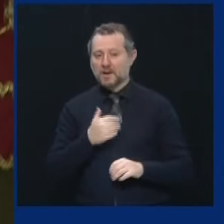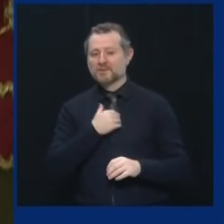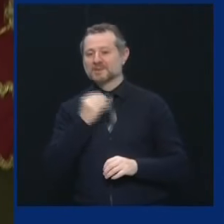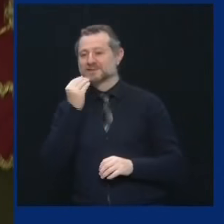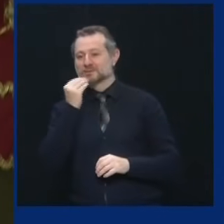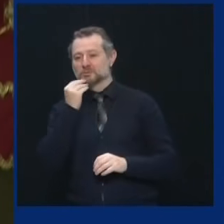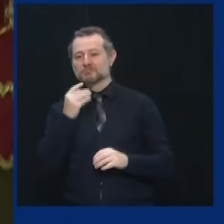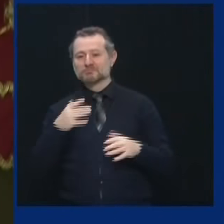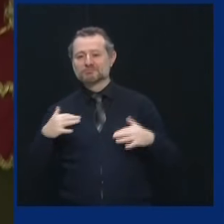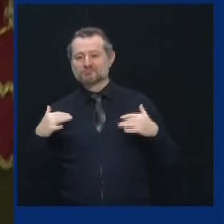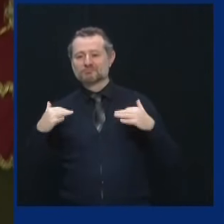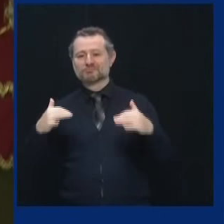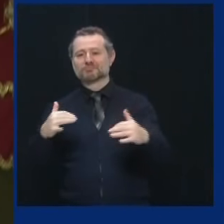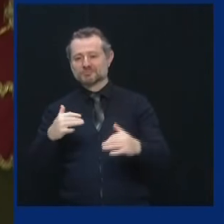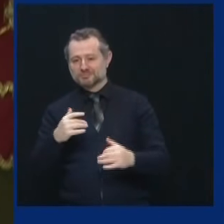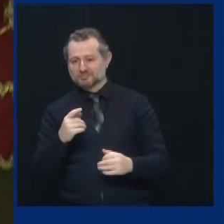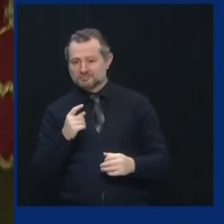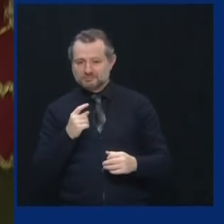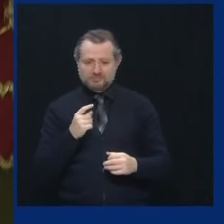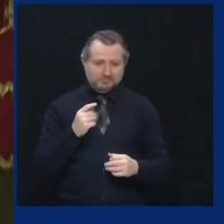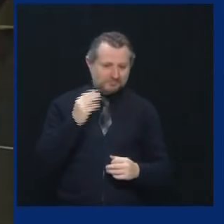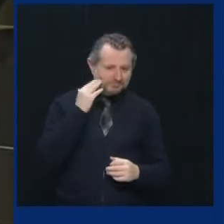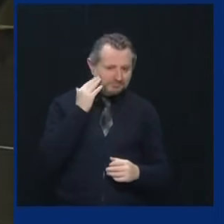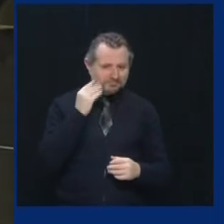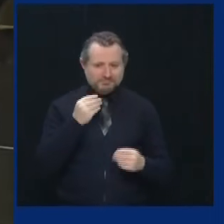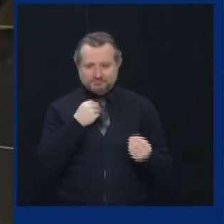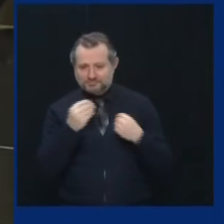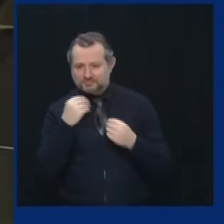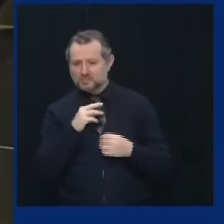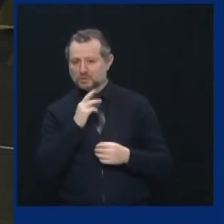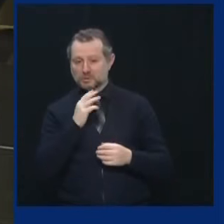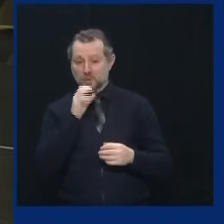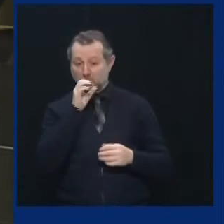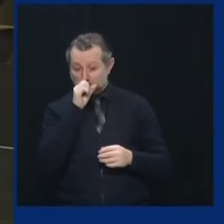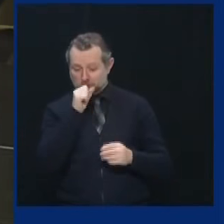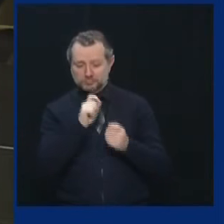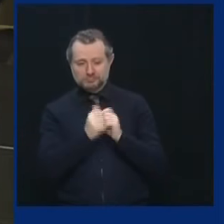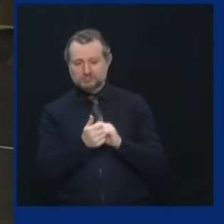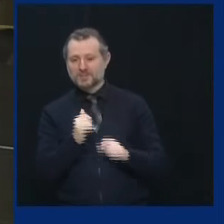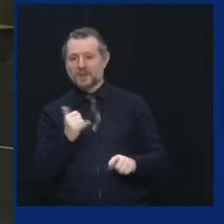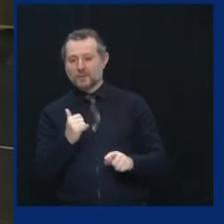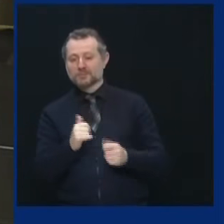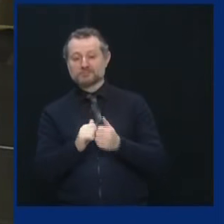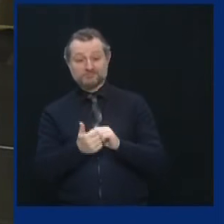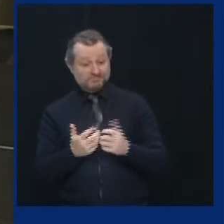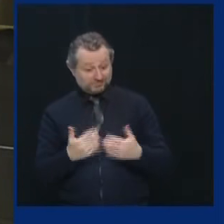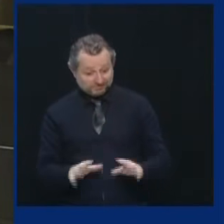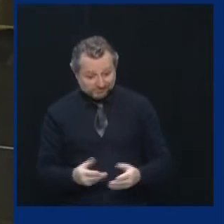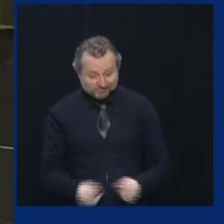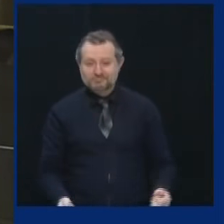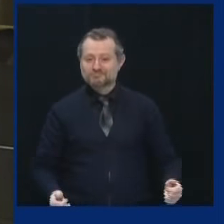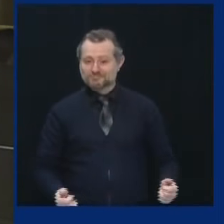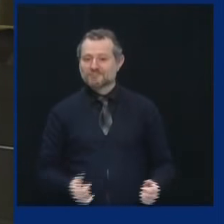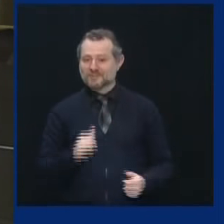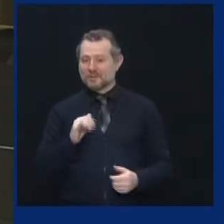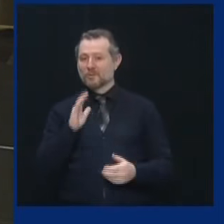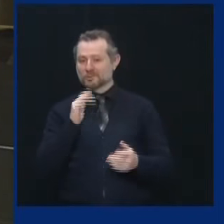IF YOU DON'T HAVE ART AND CULTURE, WHY BE A CITY?